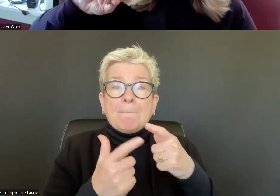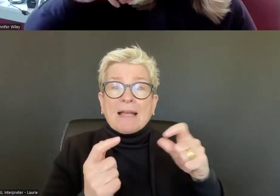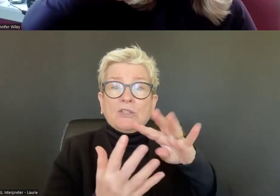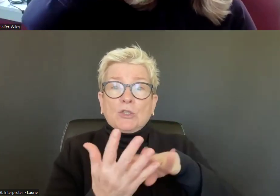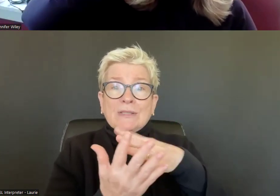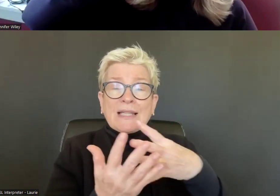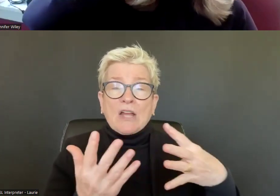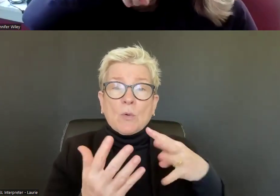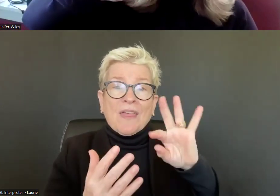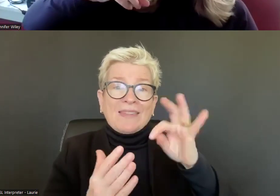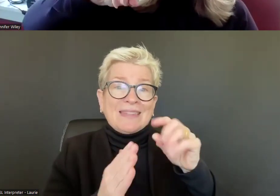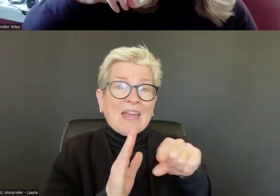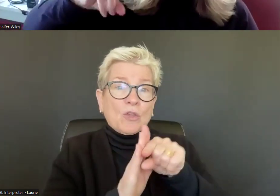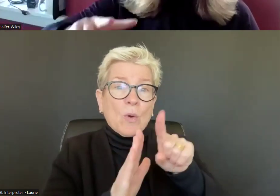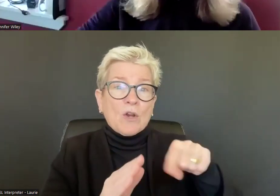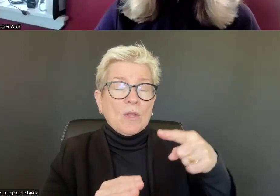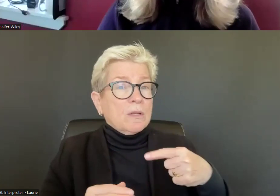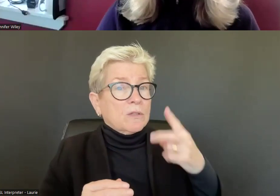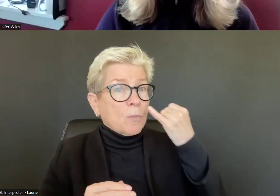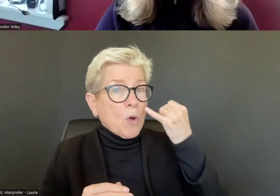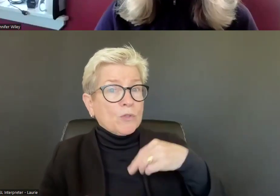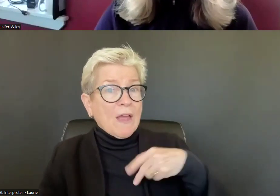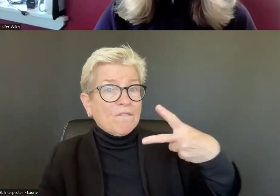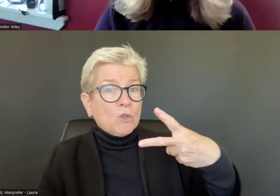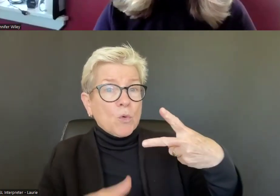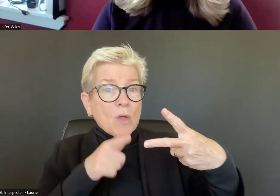you can do that if you have two lunches and you can make a ninth grade only lunch you